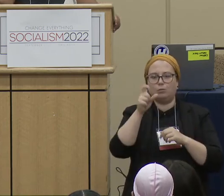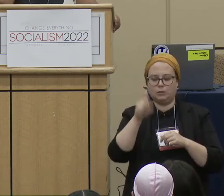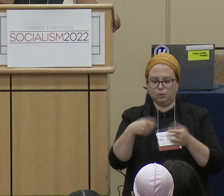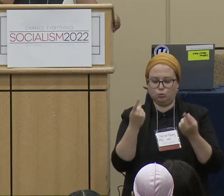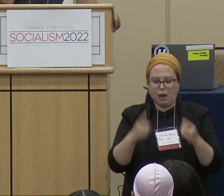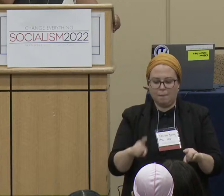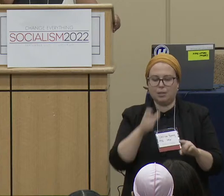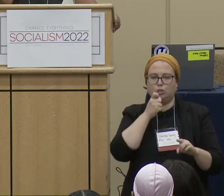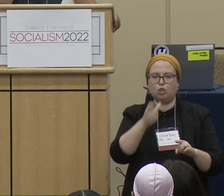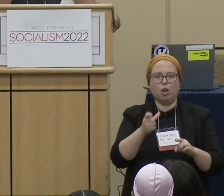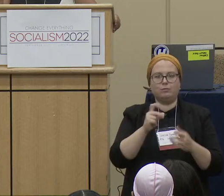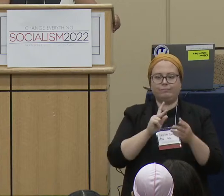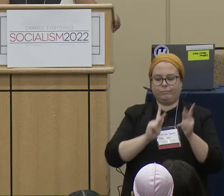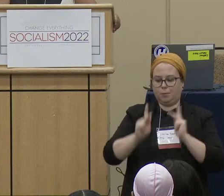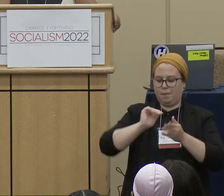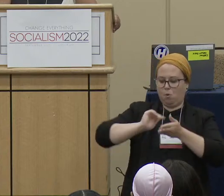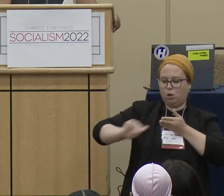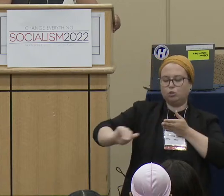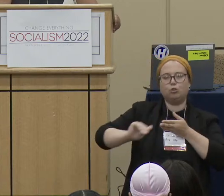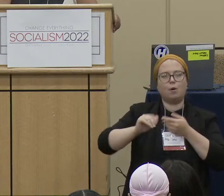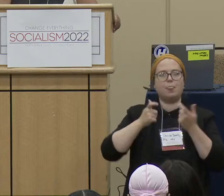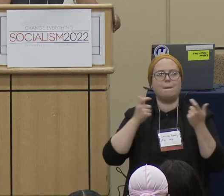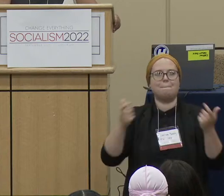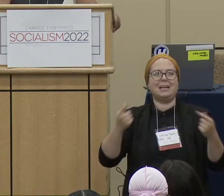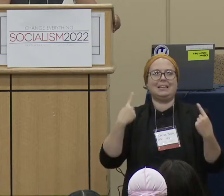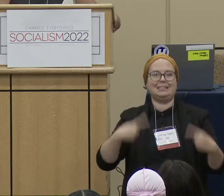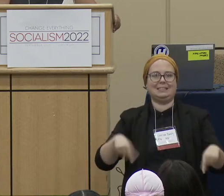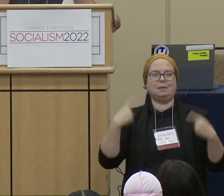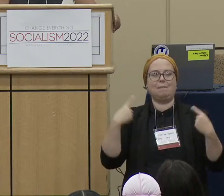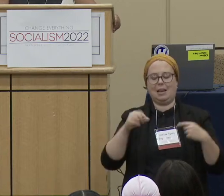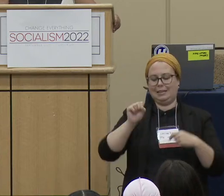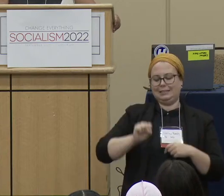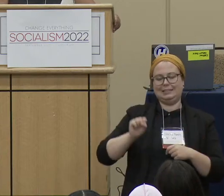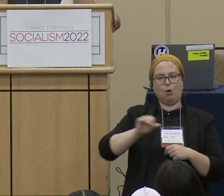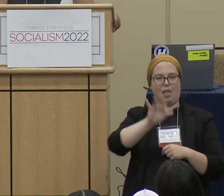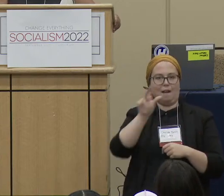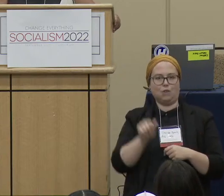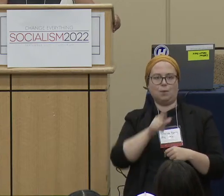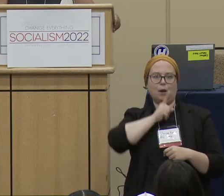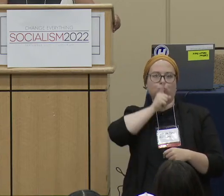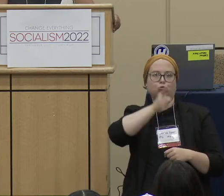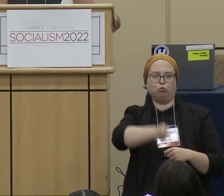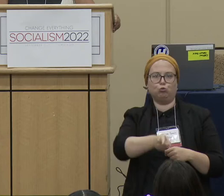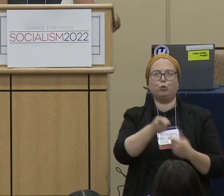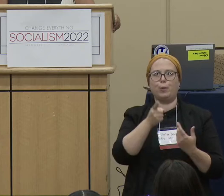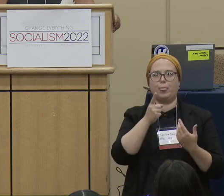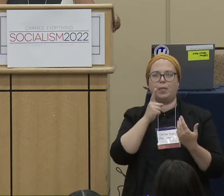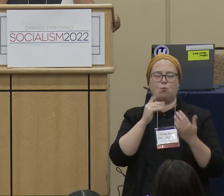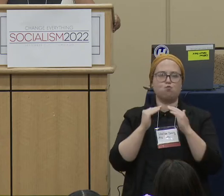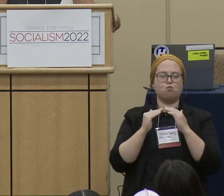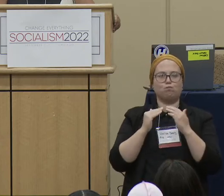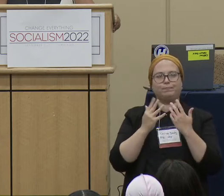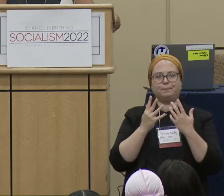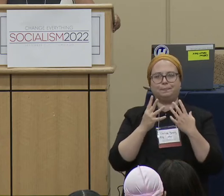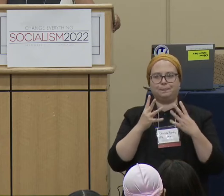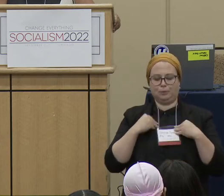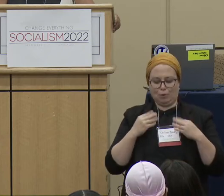to let people off the hook. I'm sorry. The biggest debate in South Africa around true reconciliation was a lot of